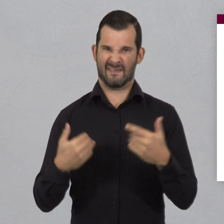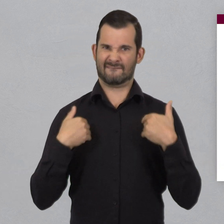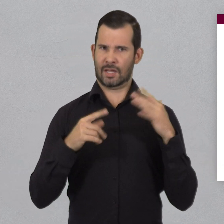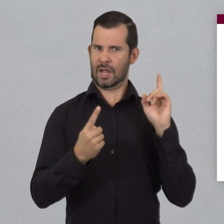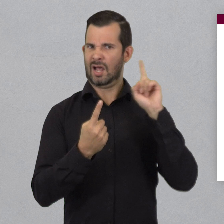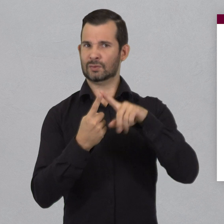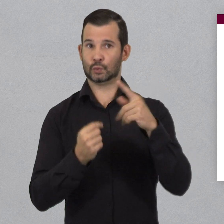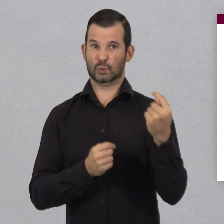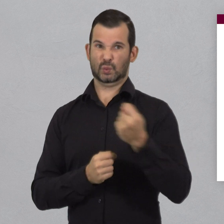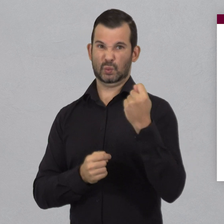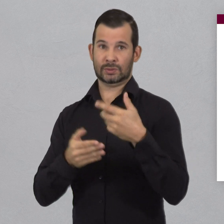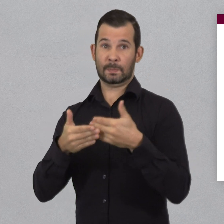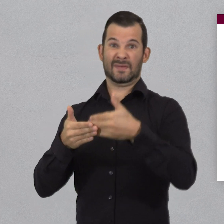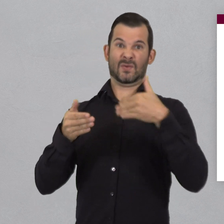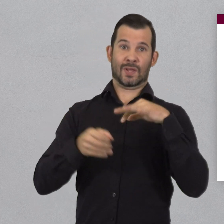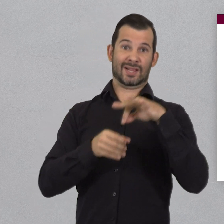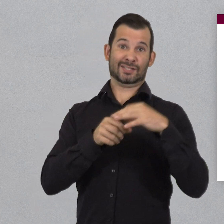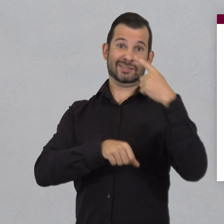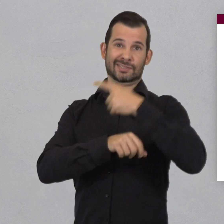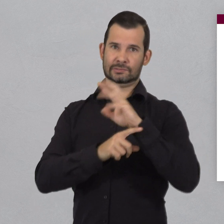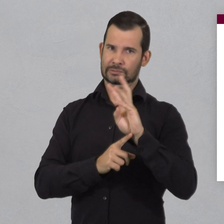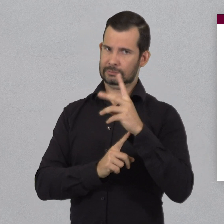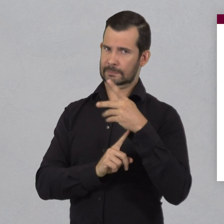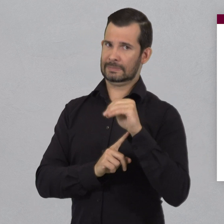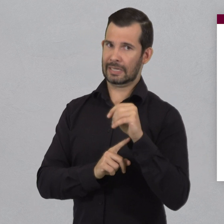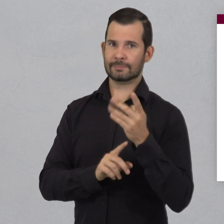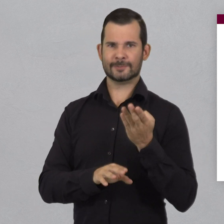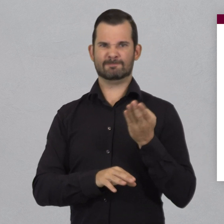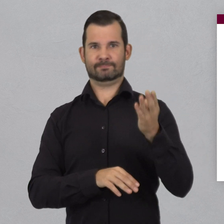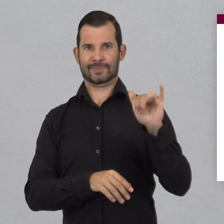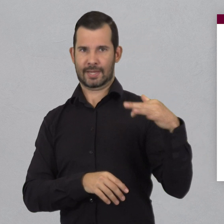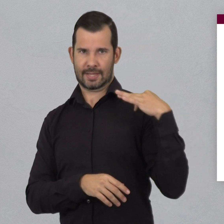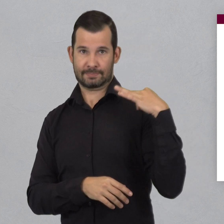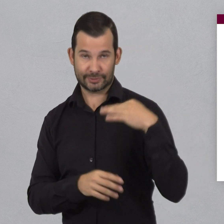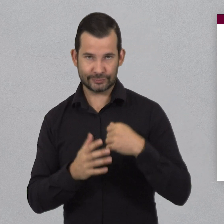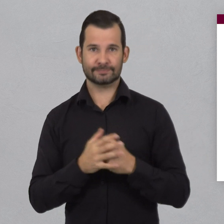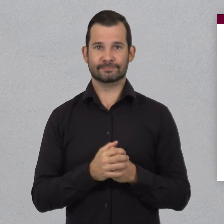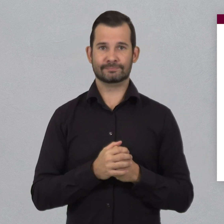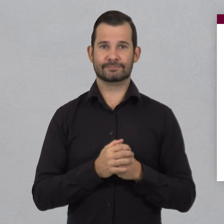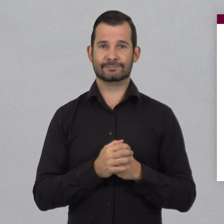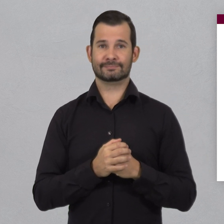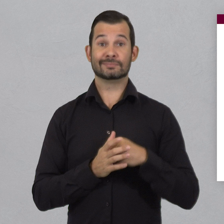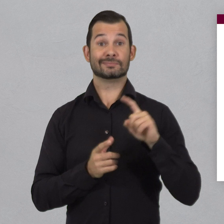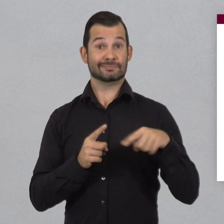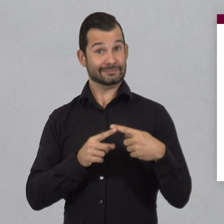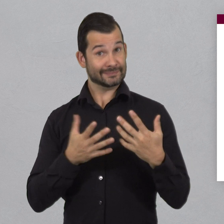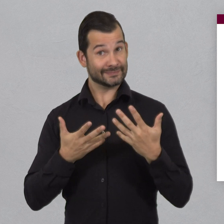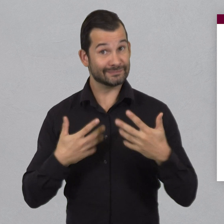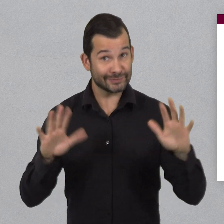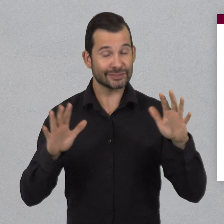You have until the Tuesday before election day, 6 p.m. to submit this application.